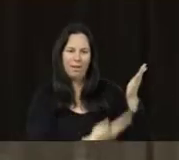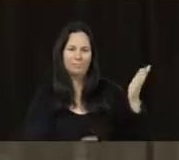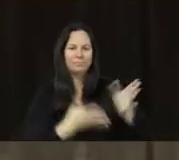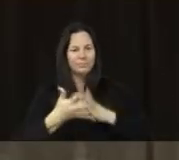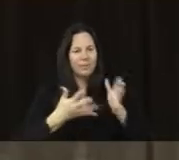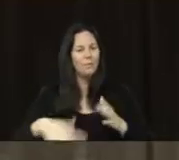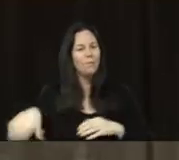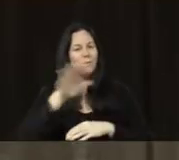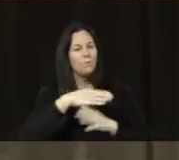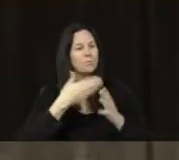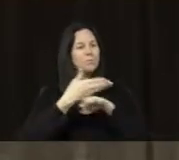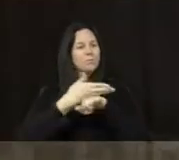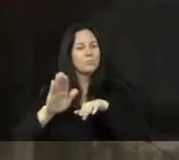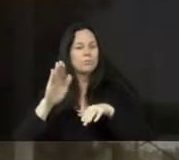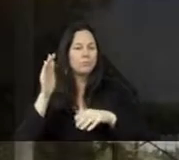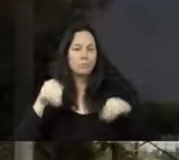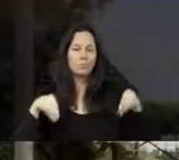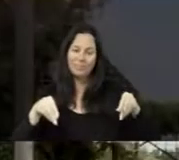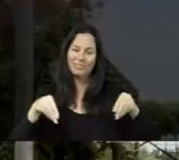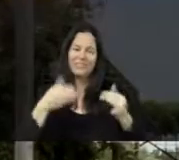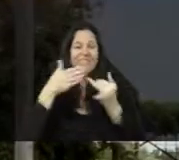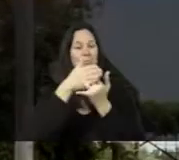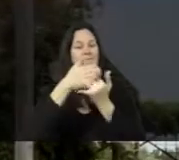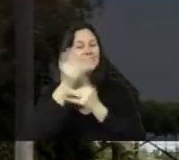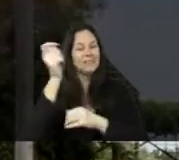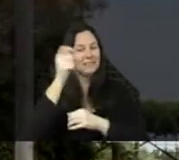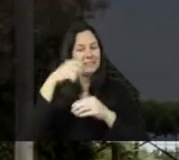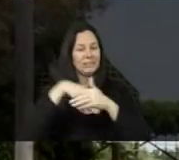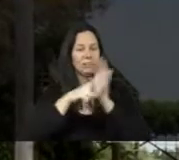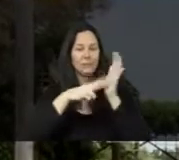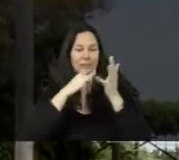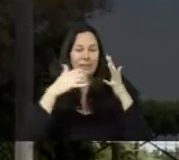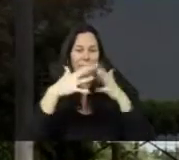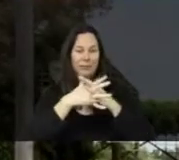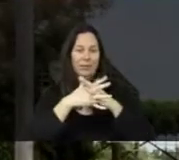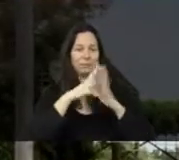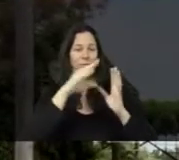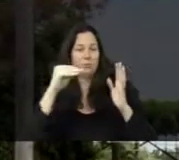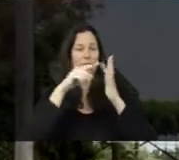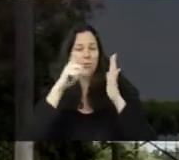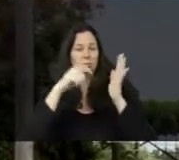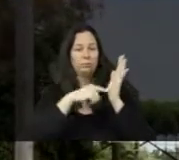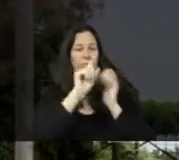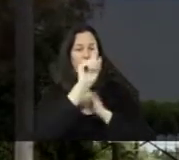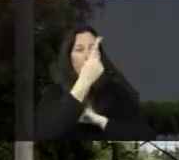all new wheelchair-accessible taxis in New South Wales from October 1, 2011,